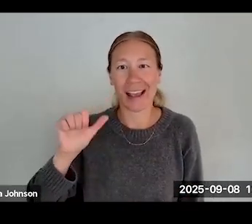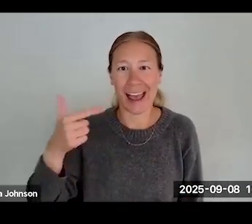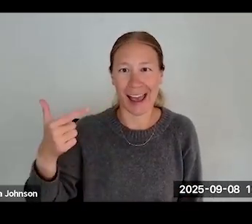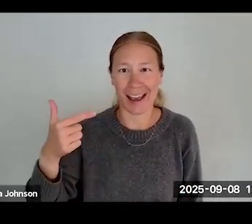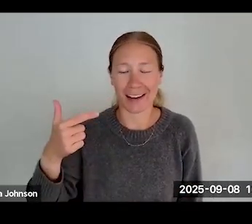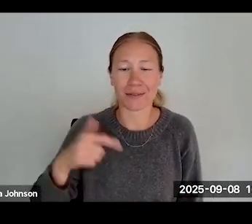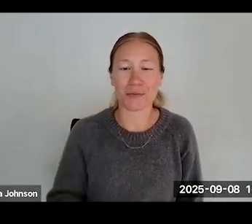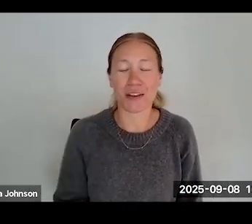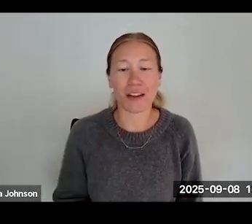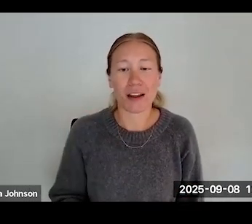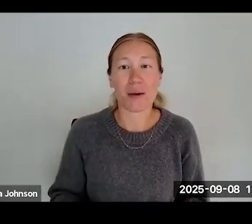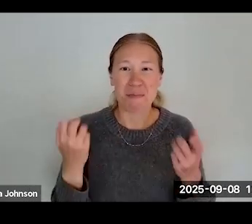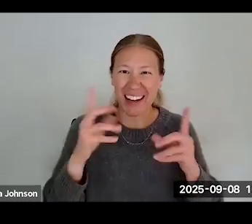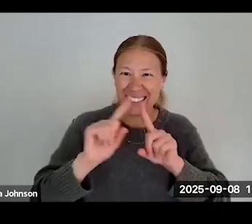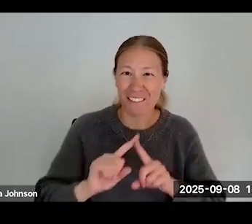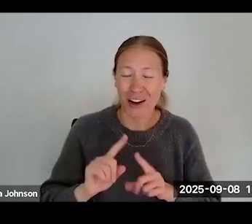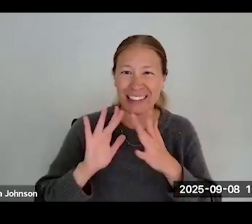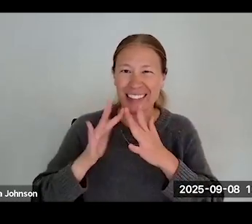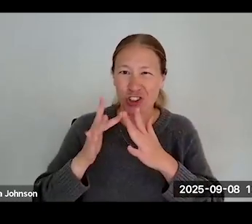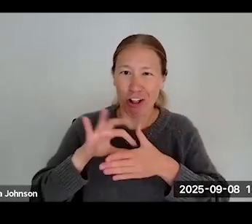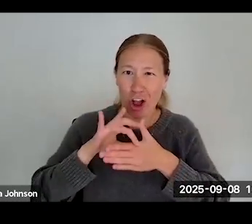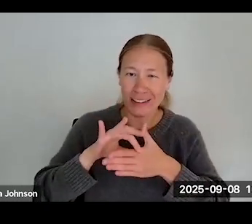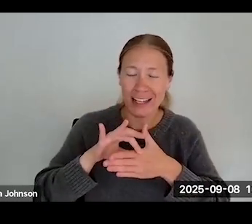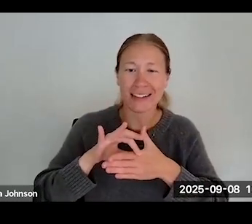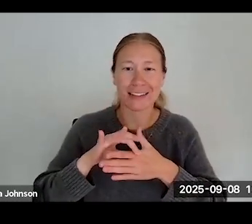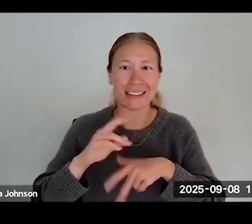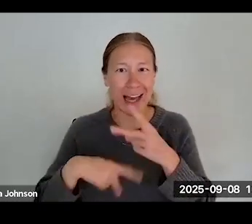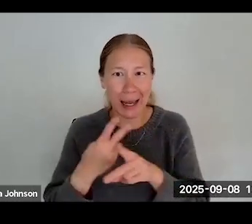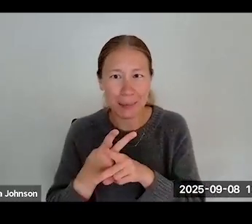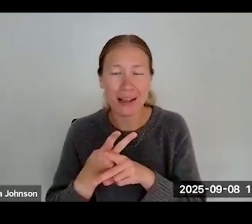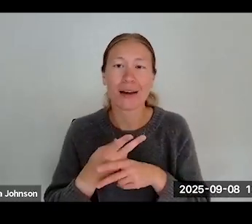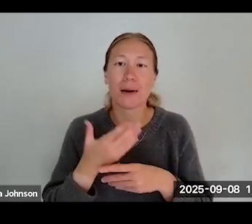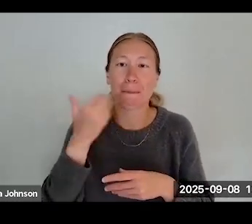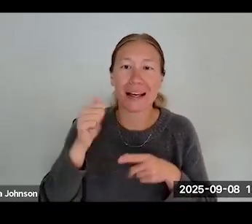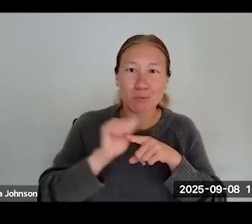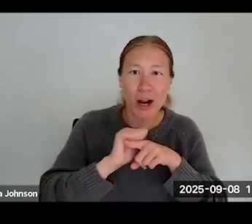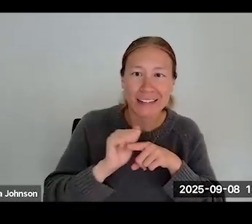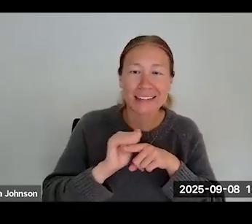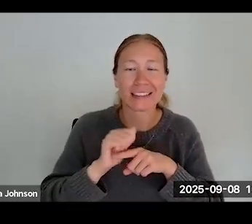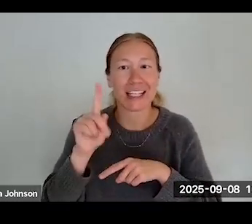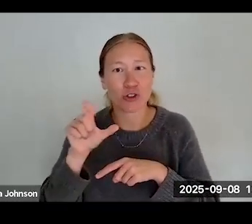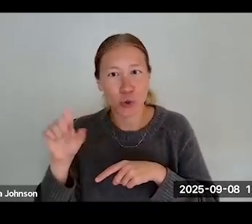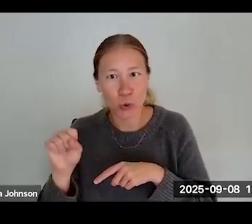For all these digital content types, guidance on best practices and tools to assist with digital accessibility work are available